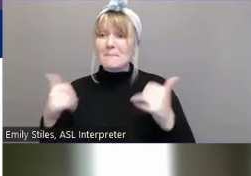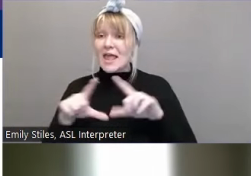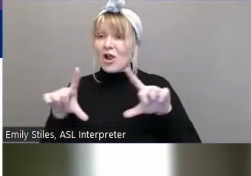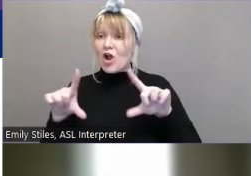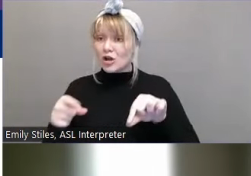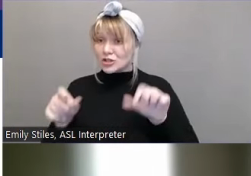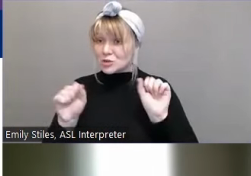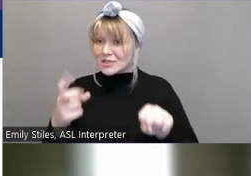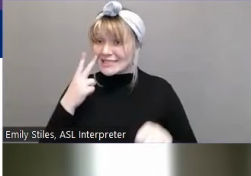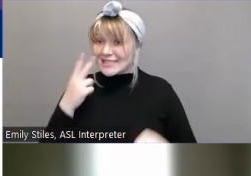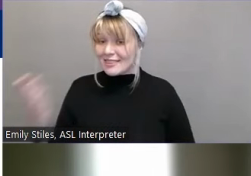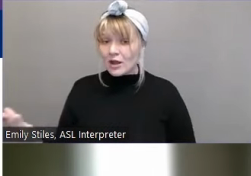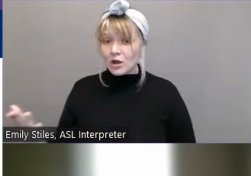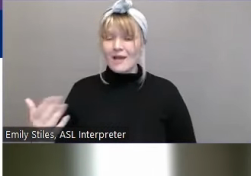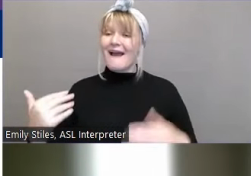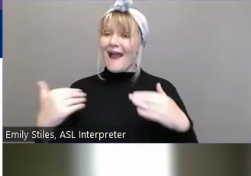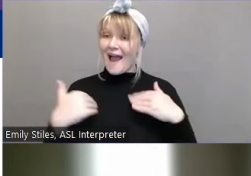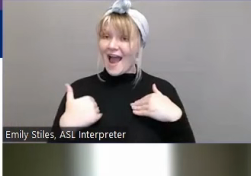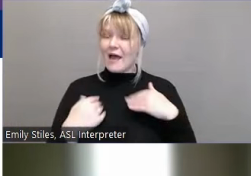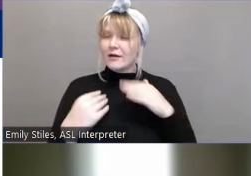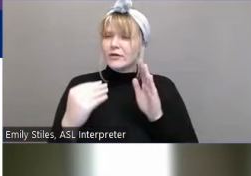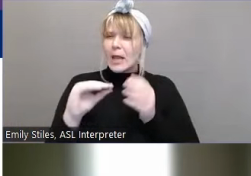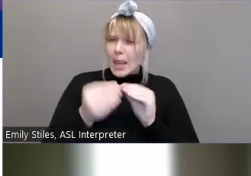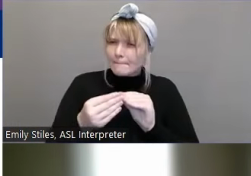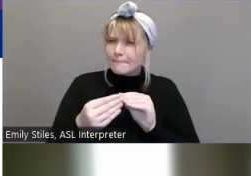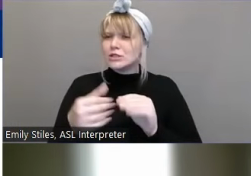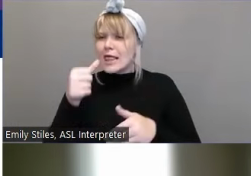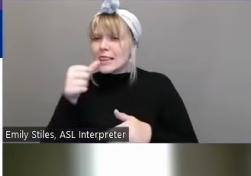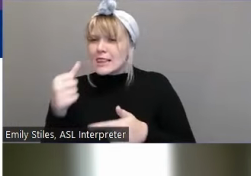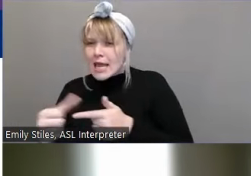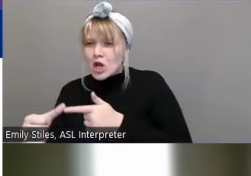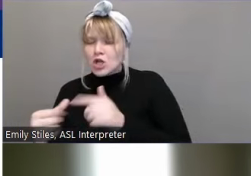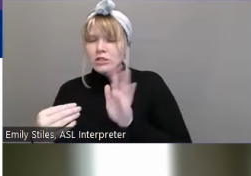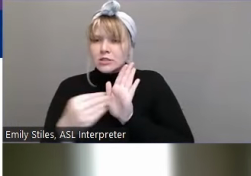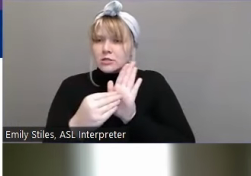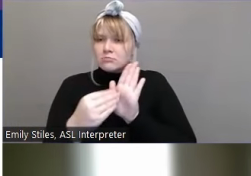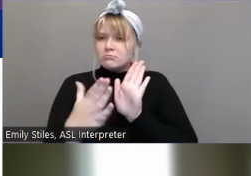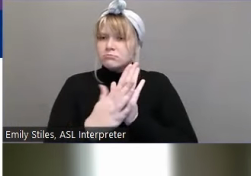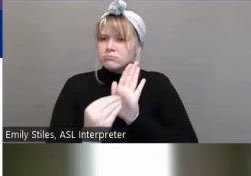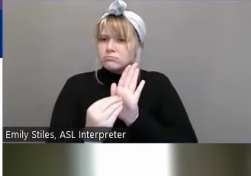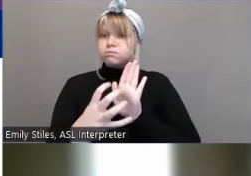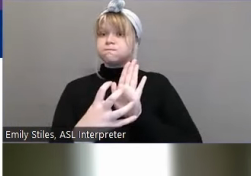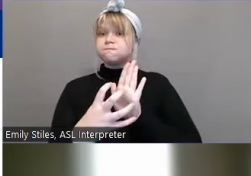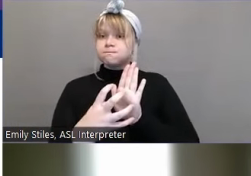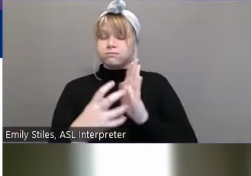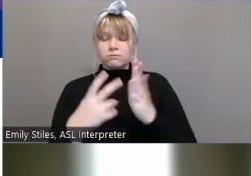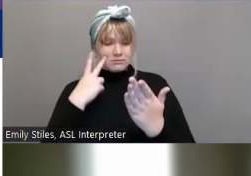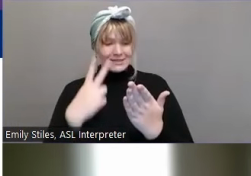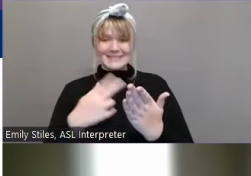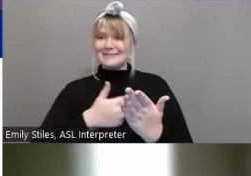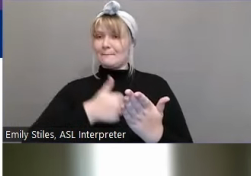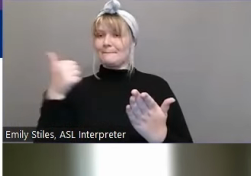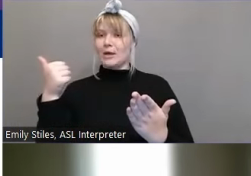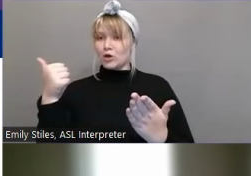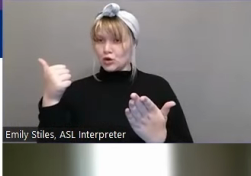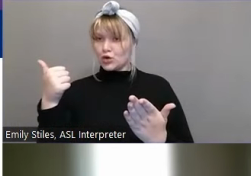there, for somebody wants to get out and spend time with her friends but maybe as they get older need something extra to be able to see clearly.